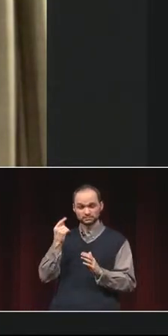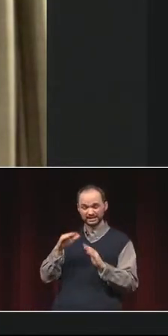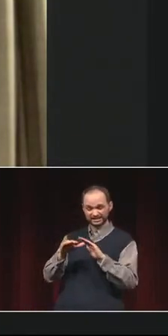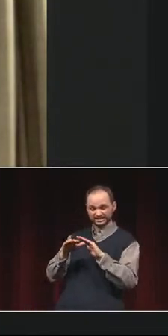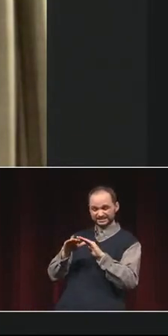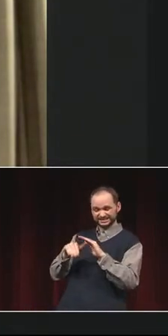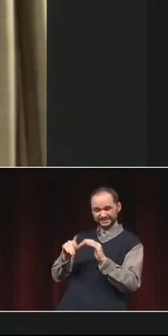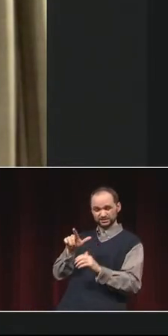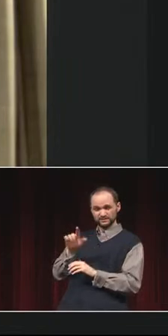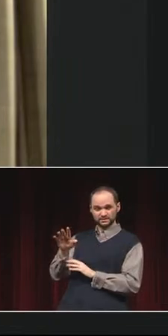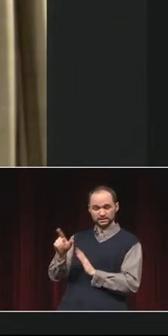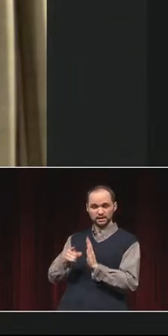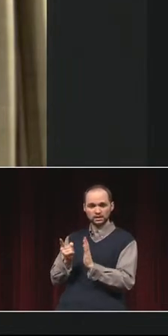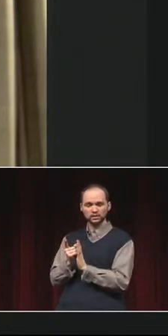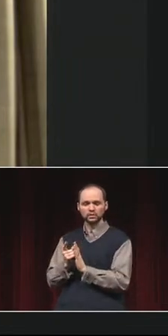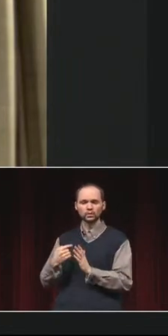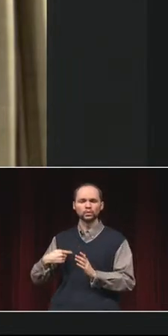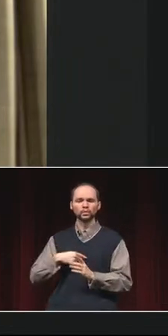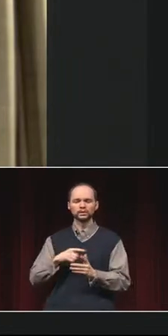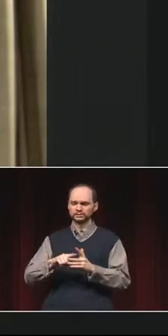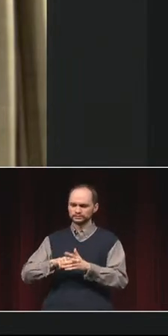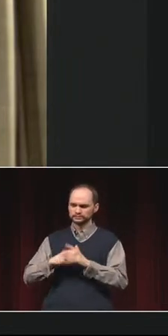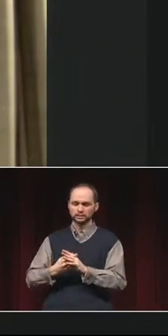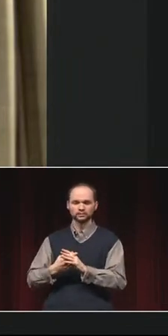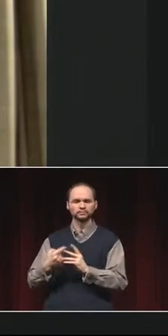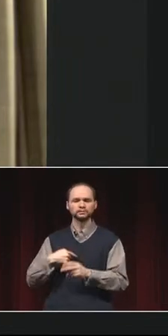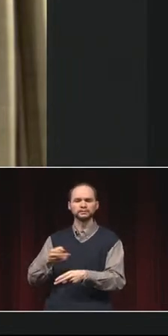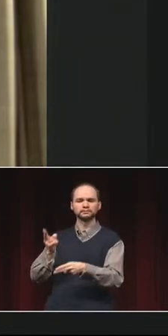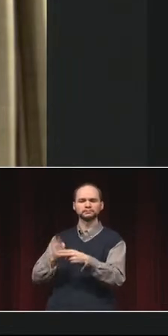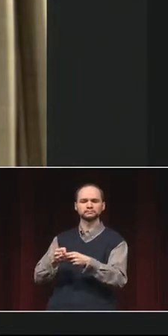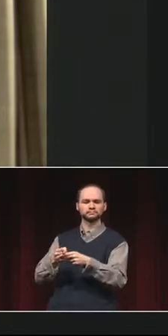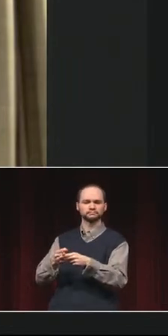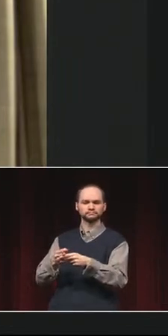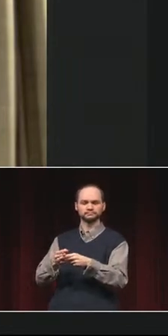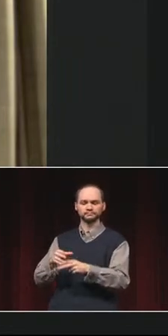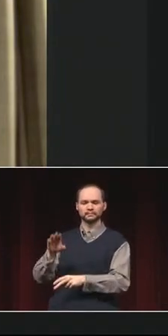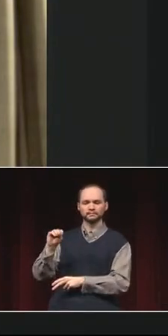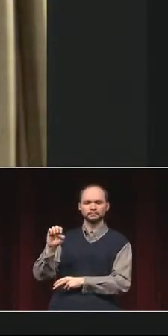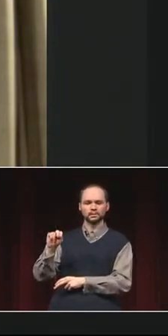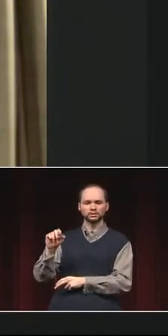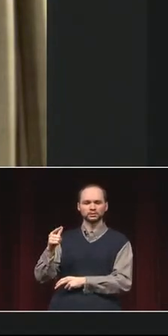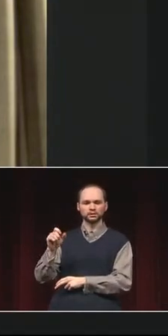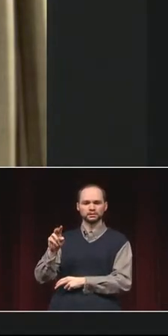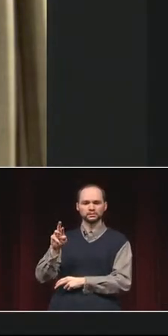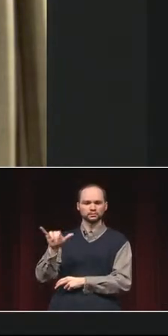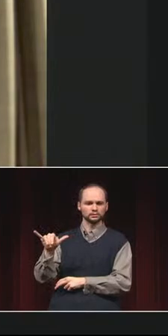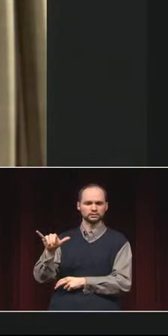what we have decided to call the Montgomery bus boycott.